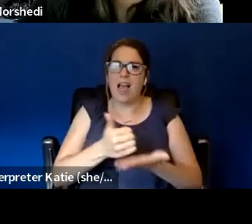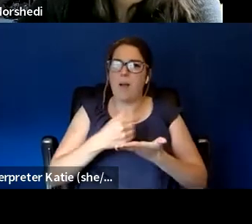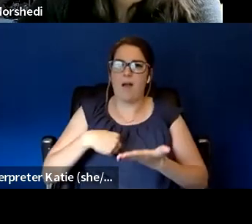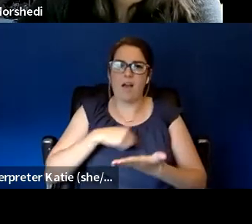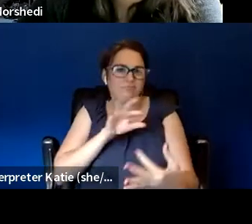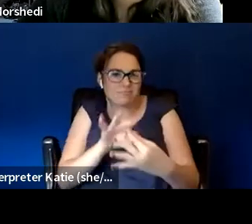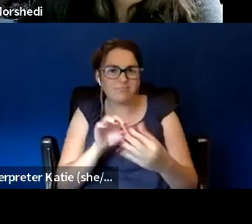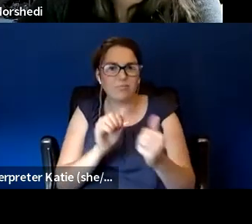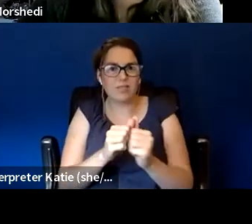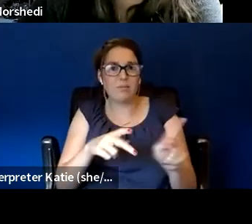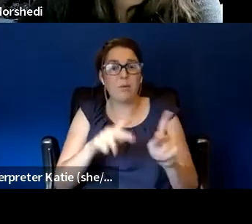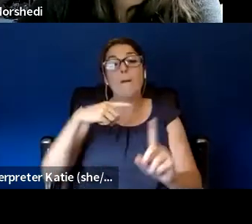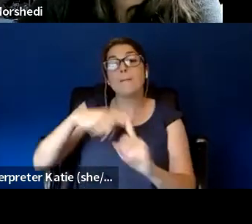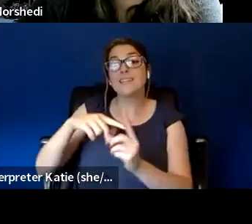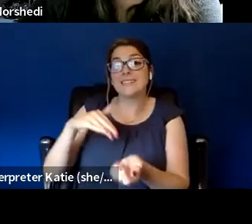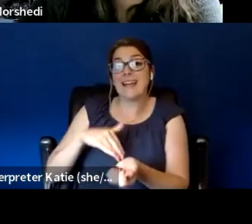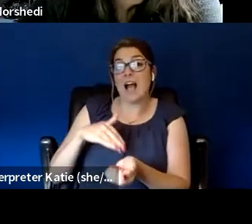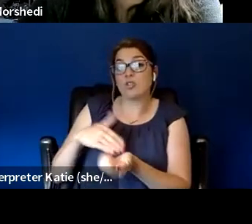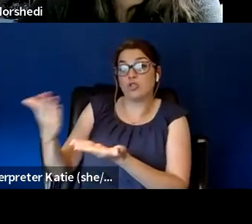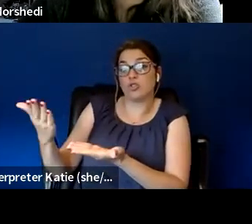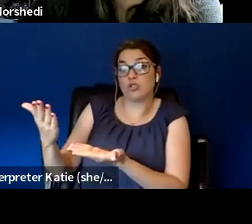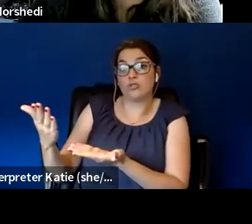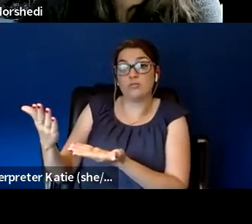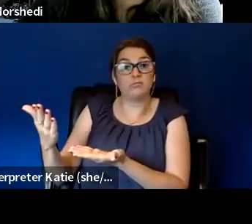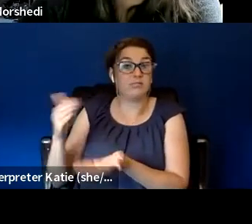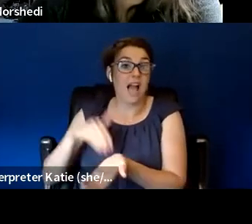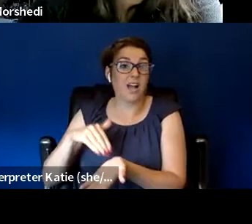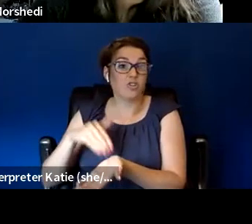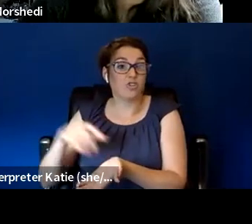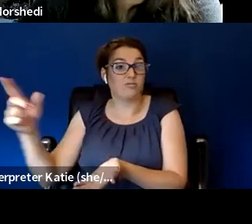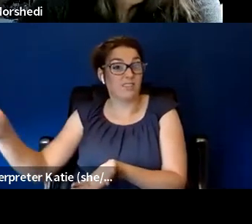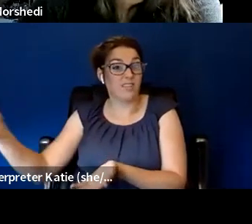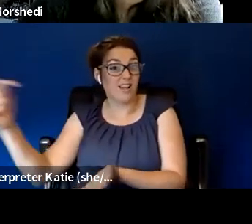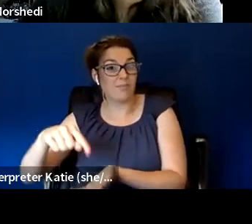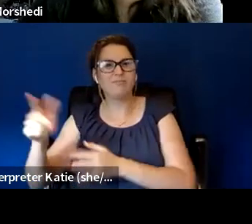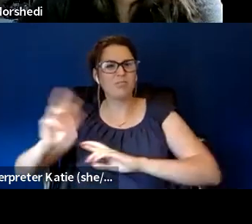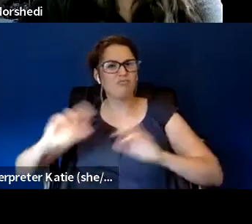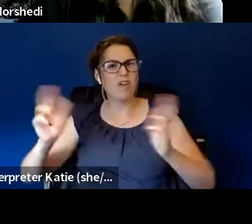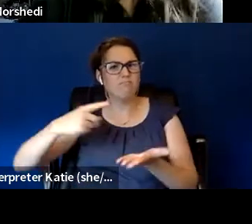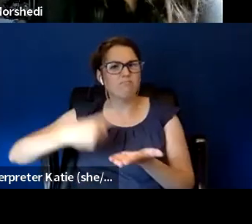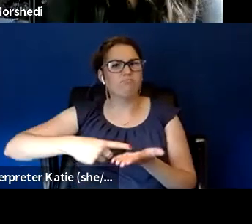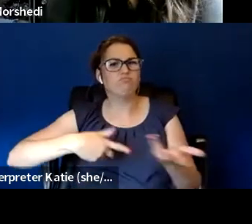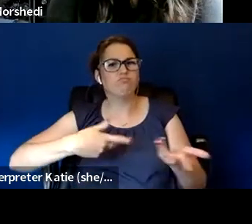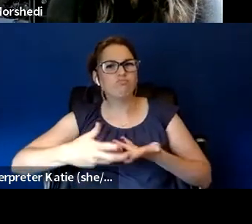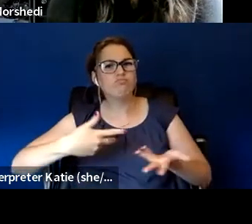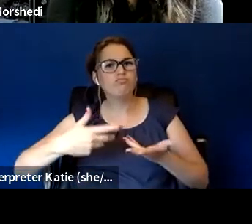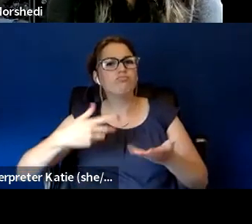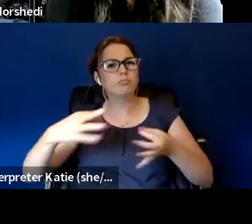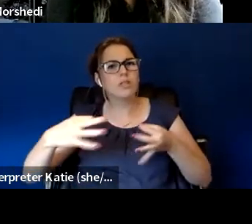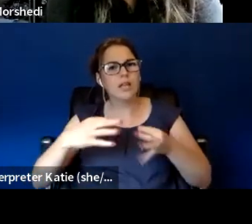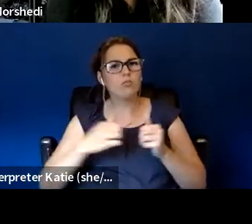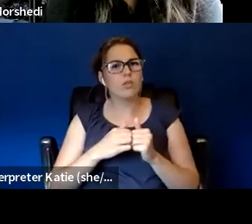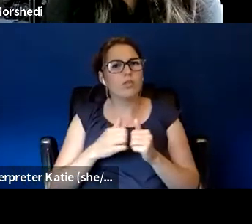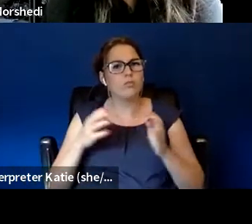'cause they're there ready to talk with someone once you know that trust is there.